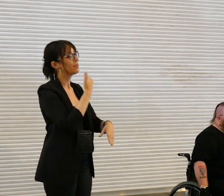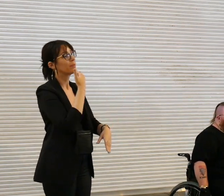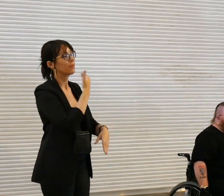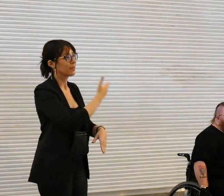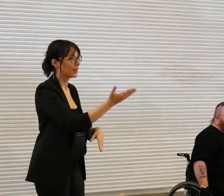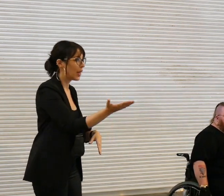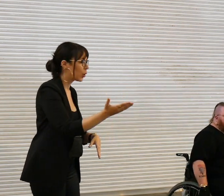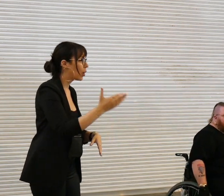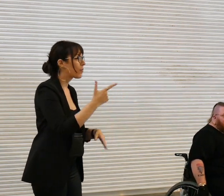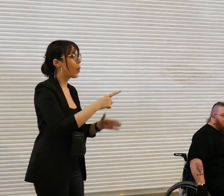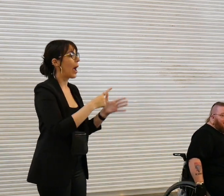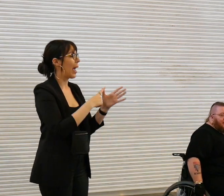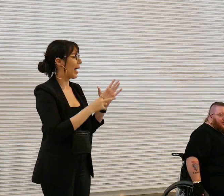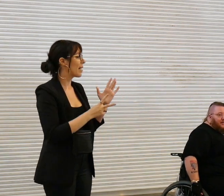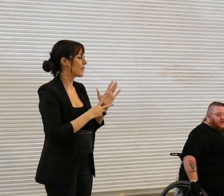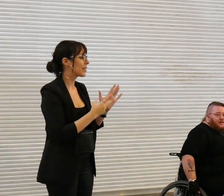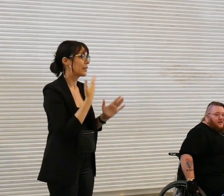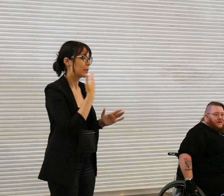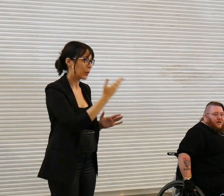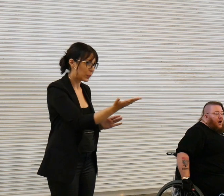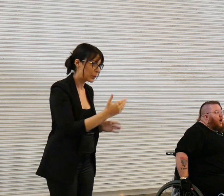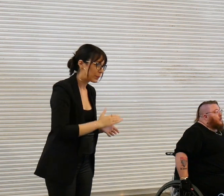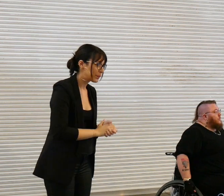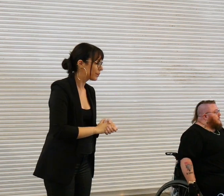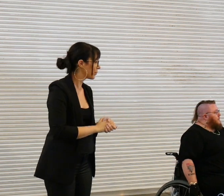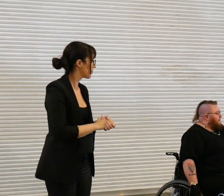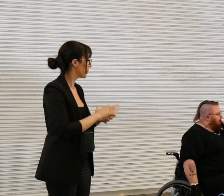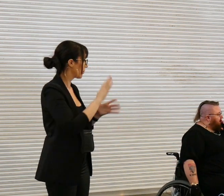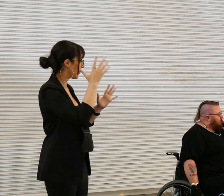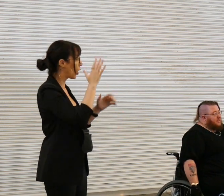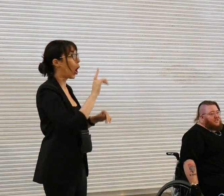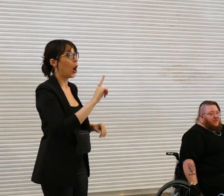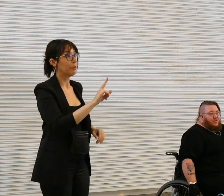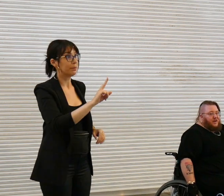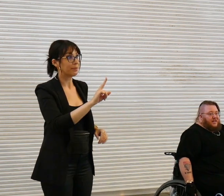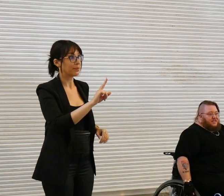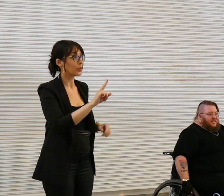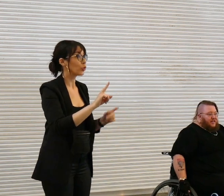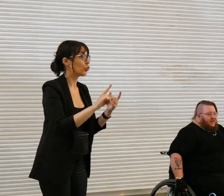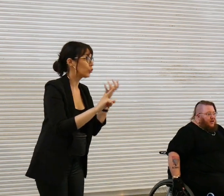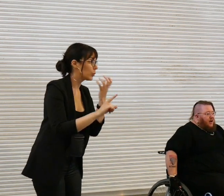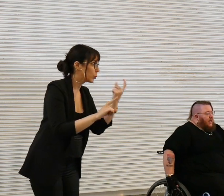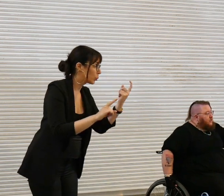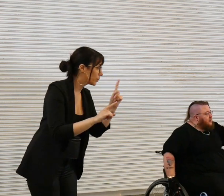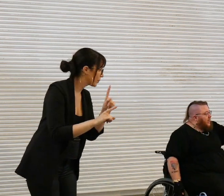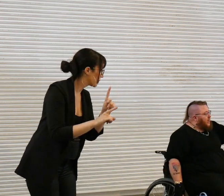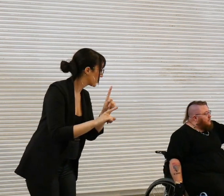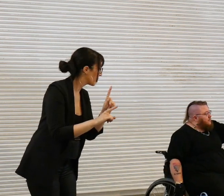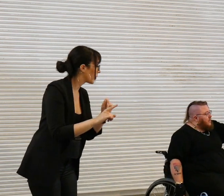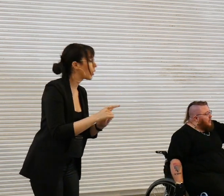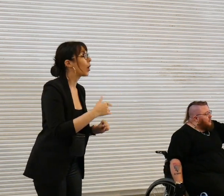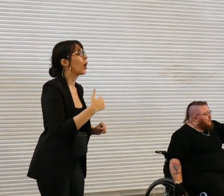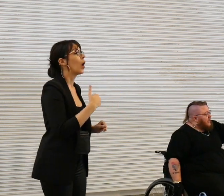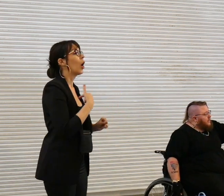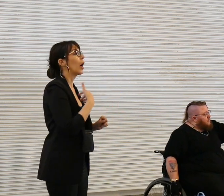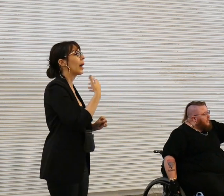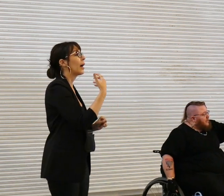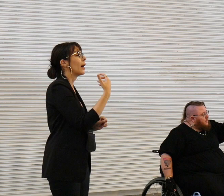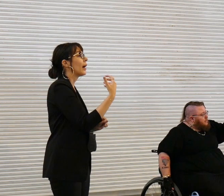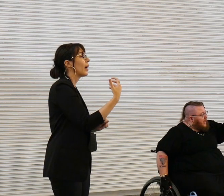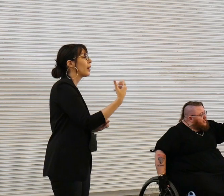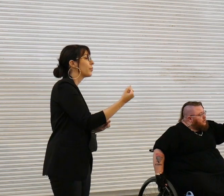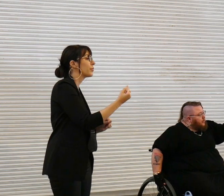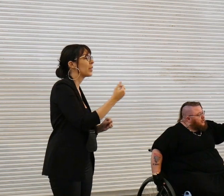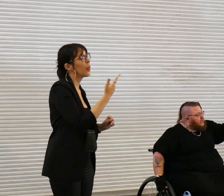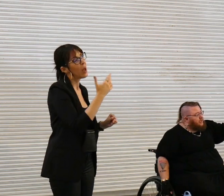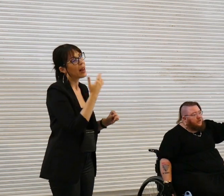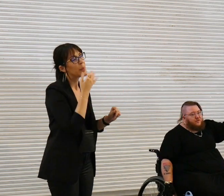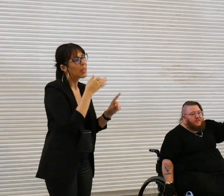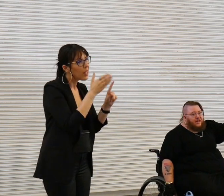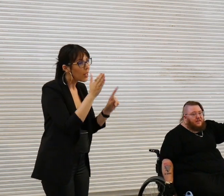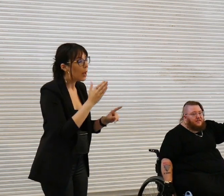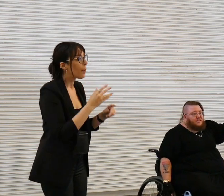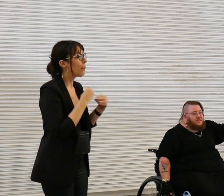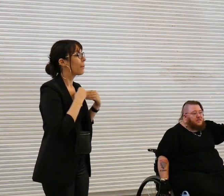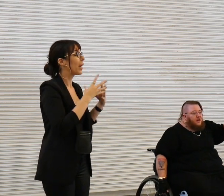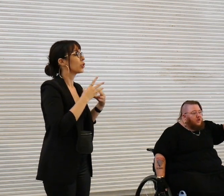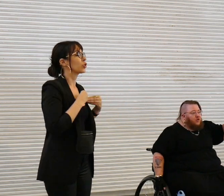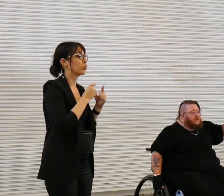for sorry one last thing I also have an unrelated but passion project over there that is called the